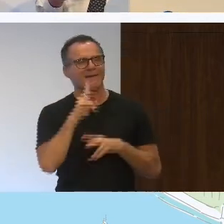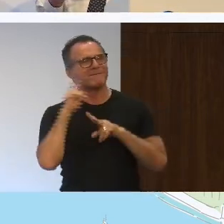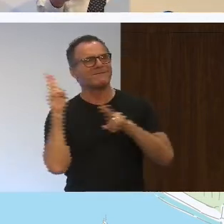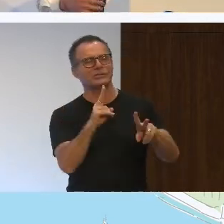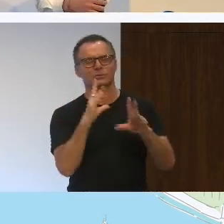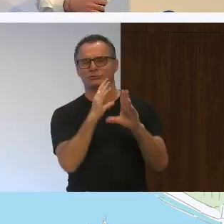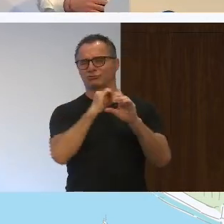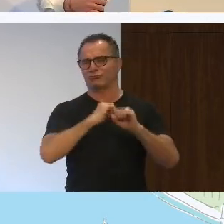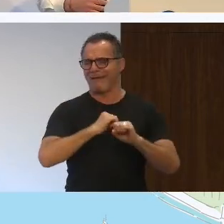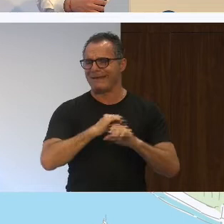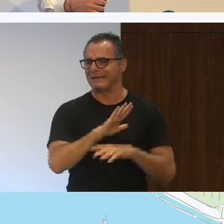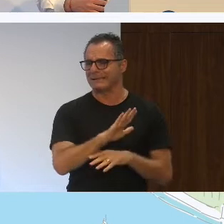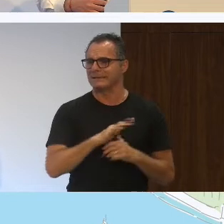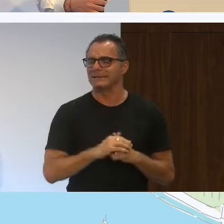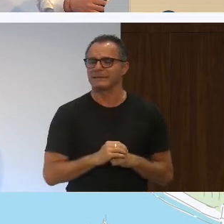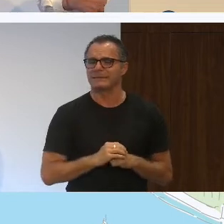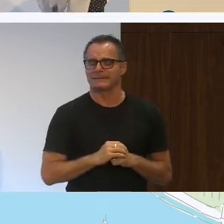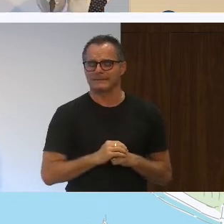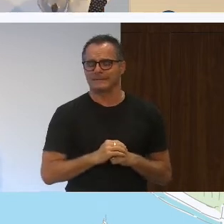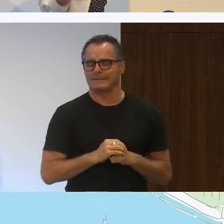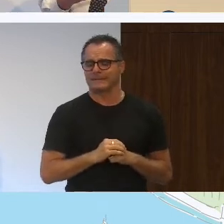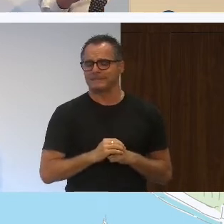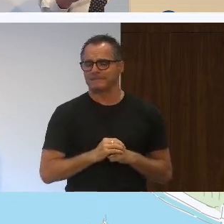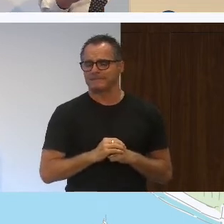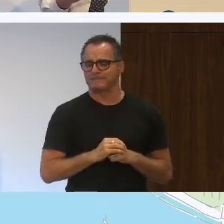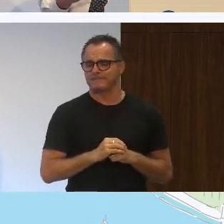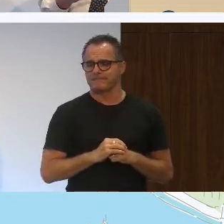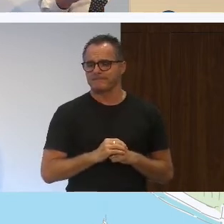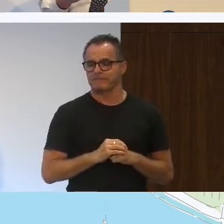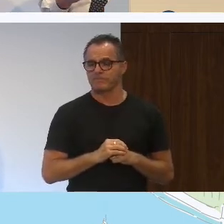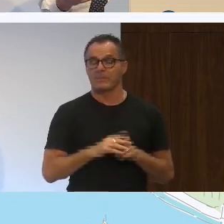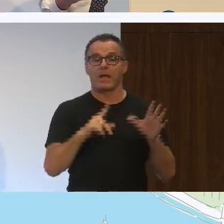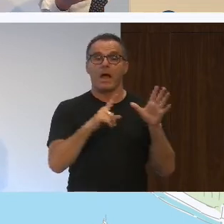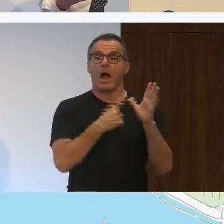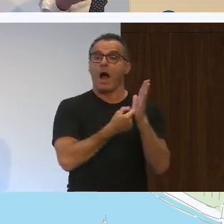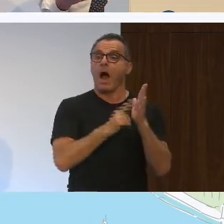Okay and on a Wilkens who's a friend of mine